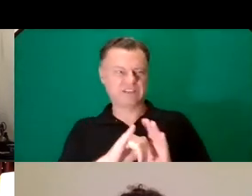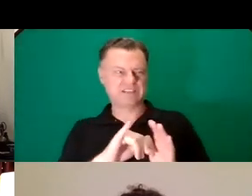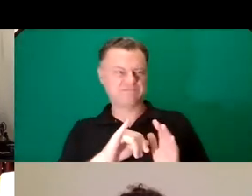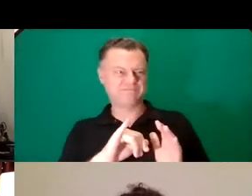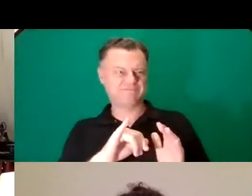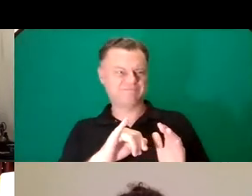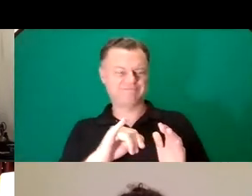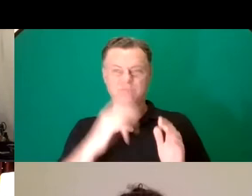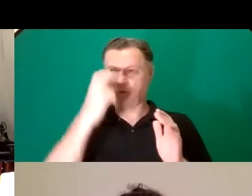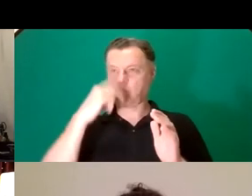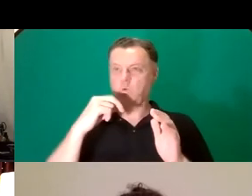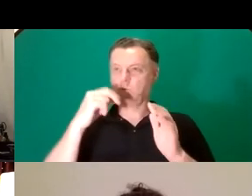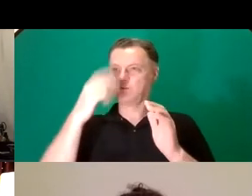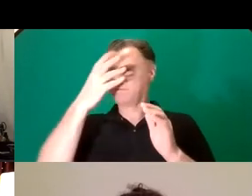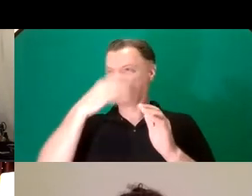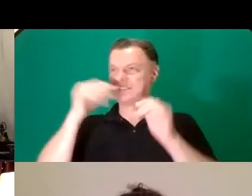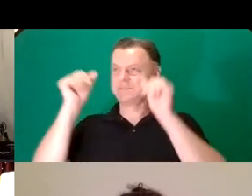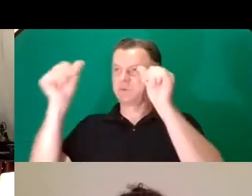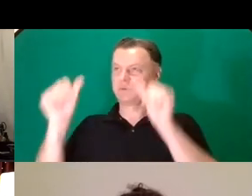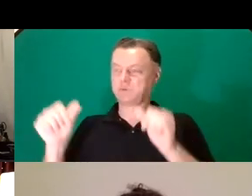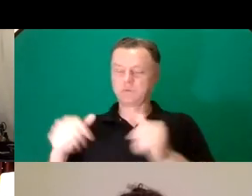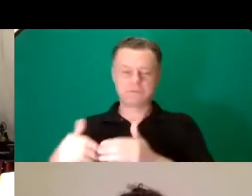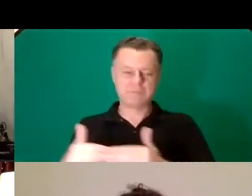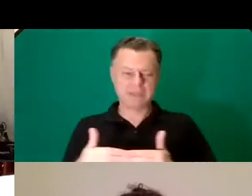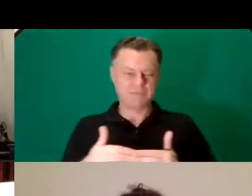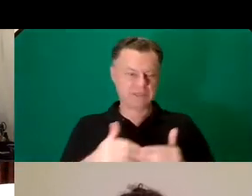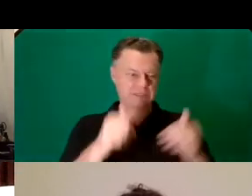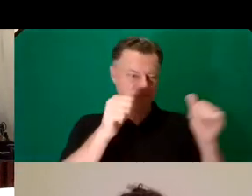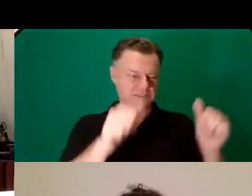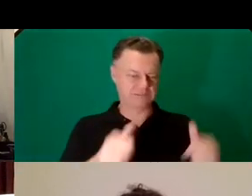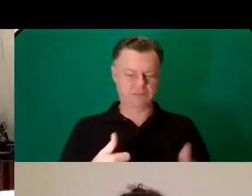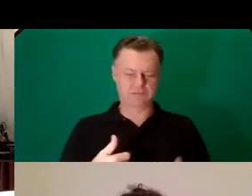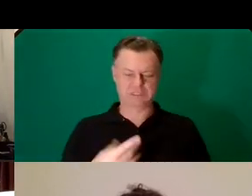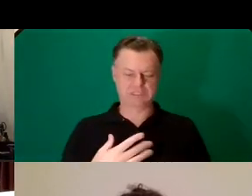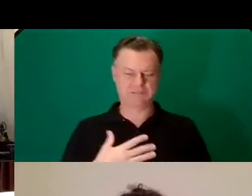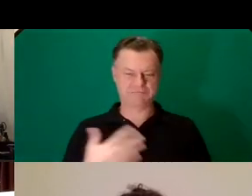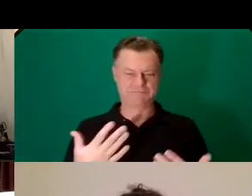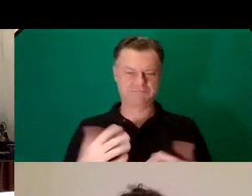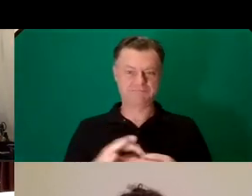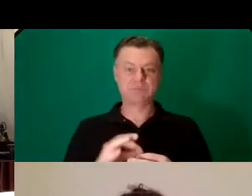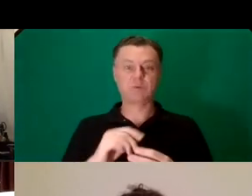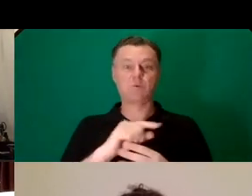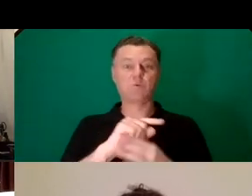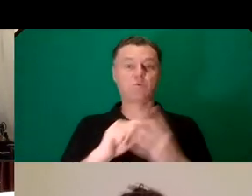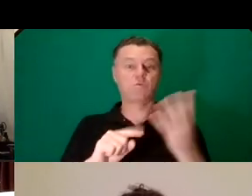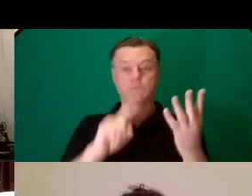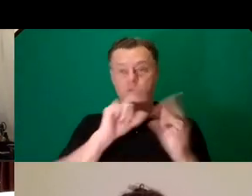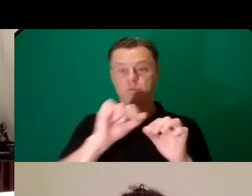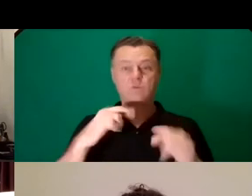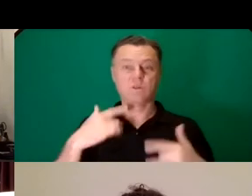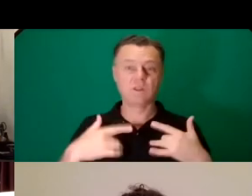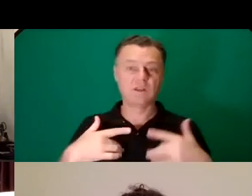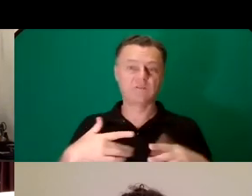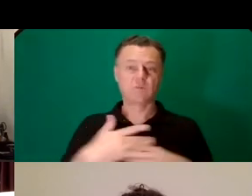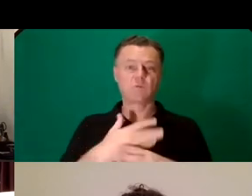were being portrayed, and in that sense all the work that the four of you have done